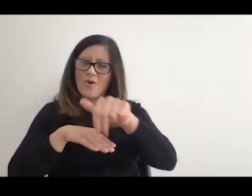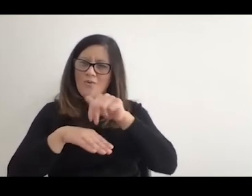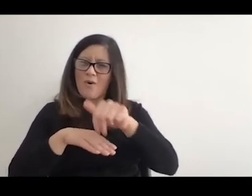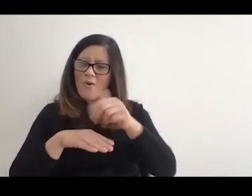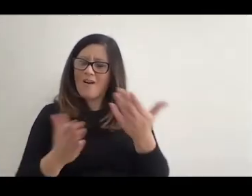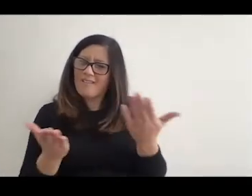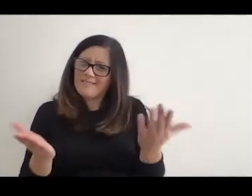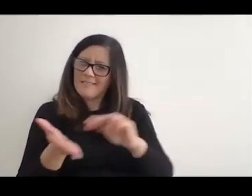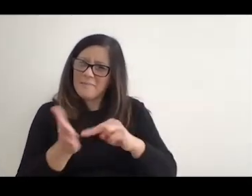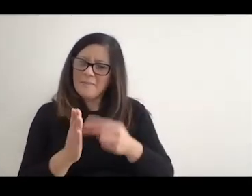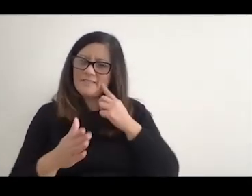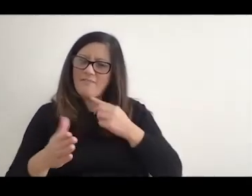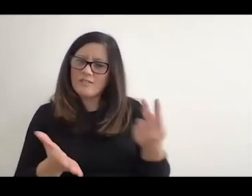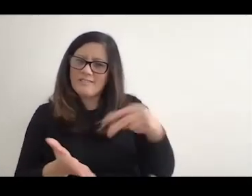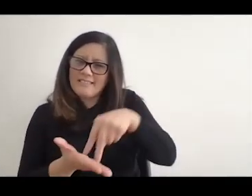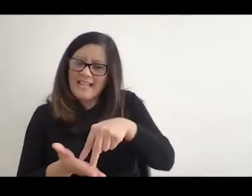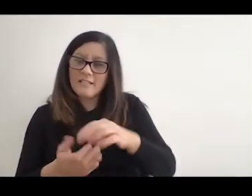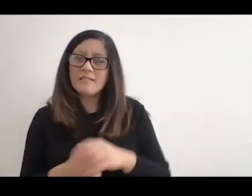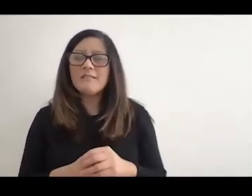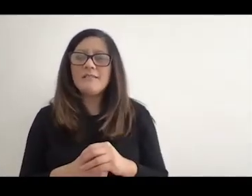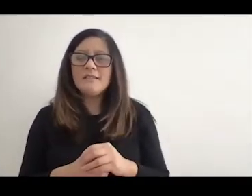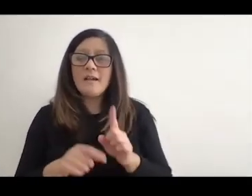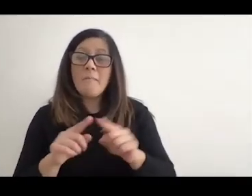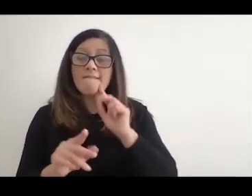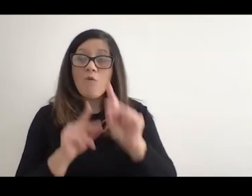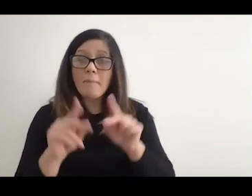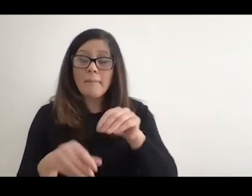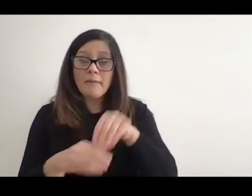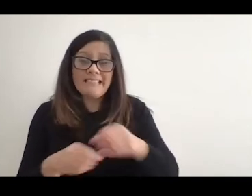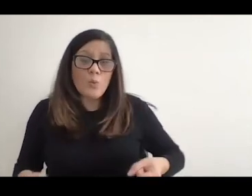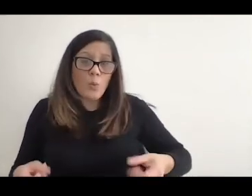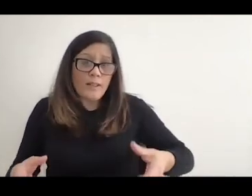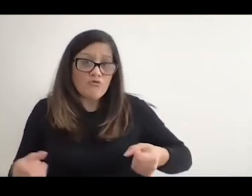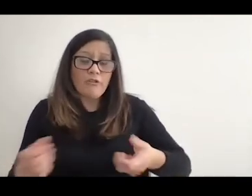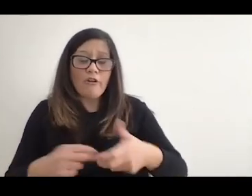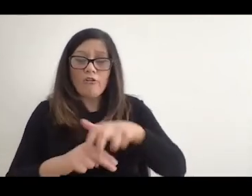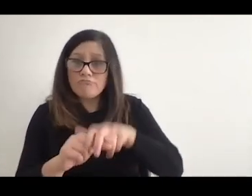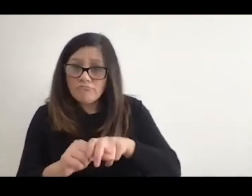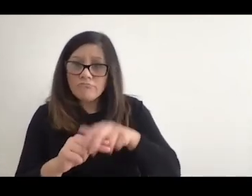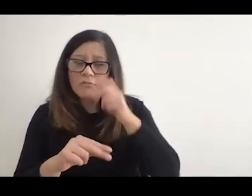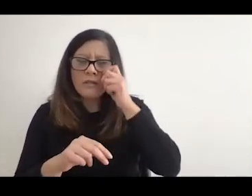seated body clients that I'm styling for different events here in LA. So it absolutely is possible.